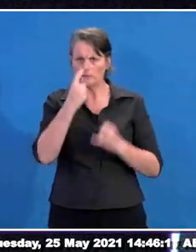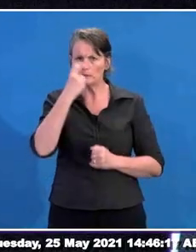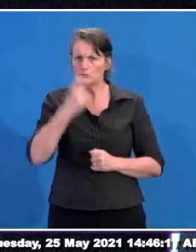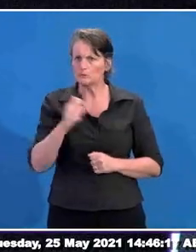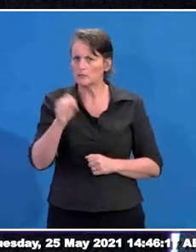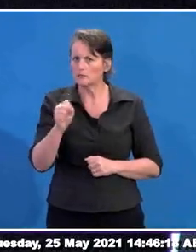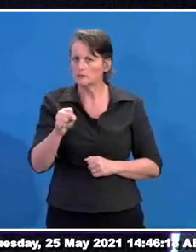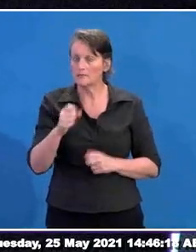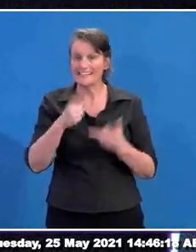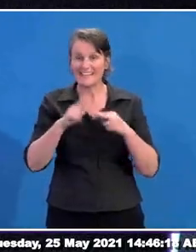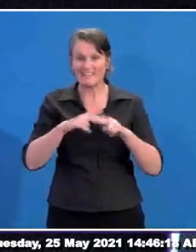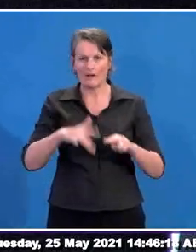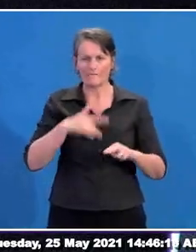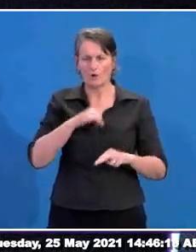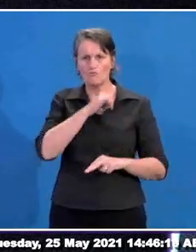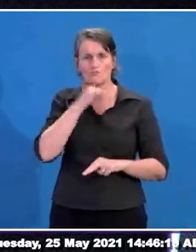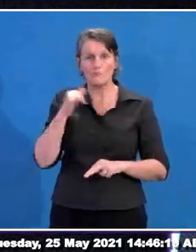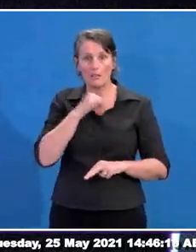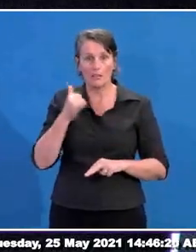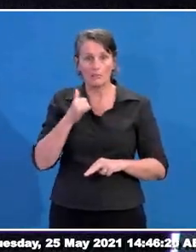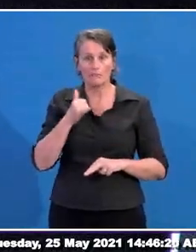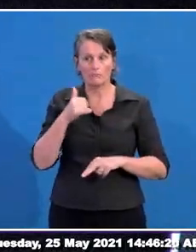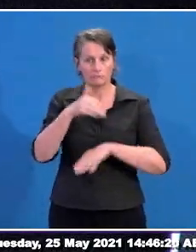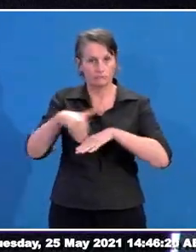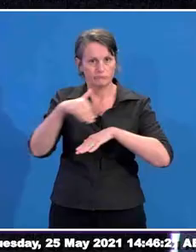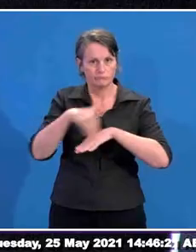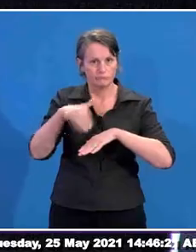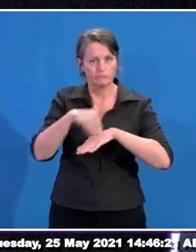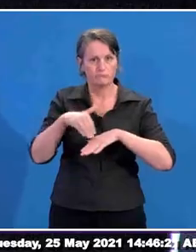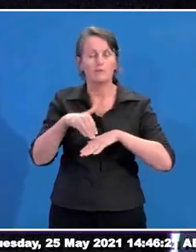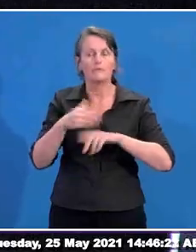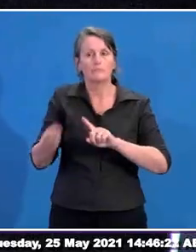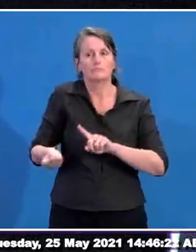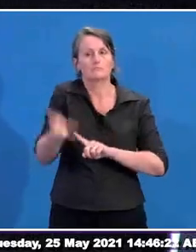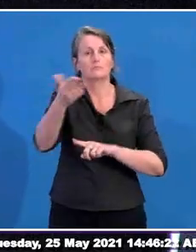a criminal element to it, it goes to the police and then I wait for